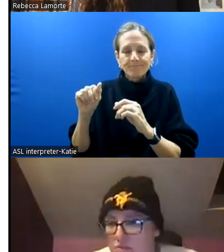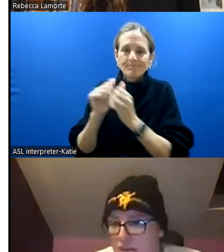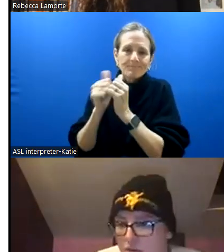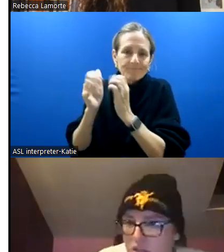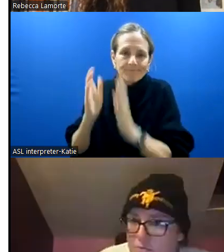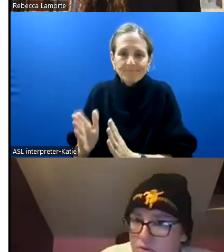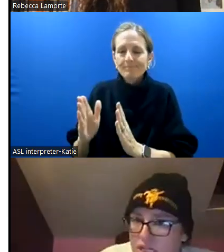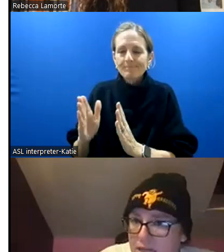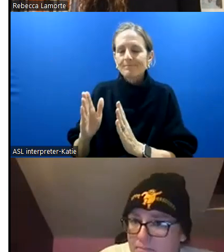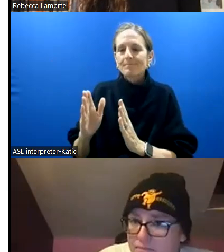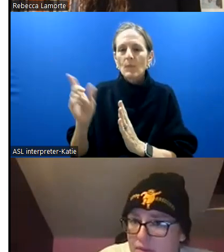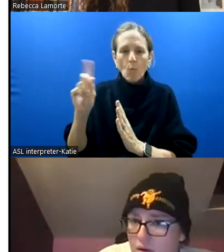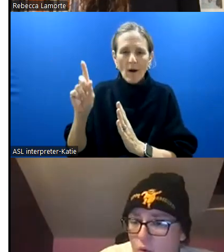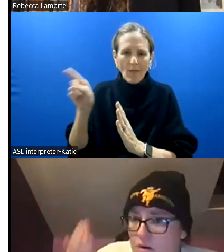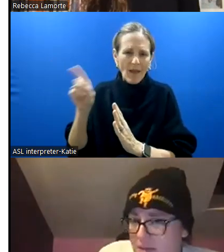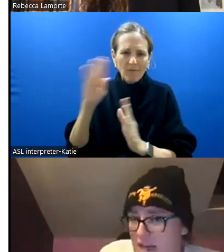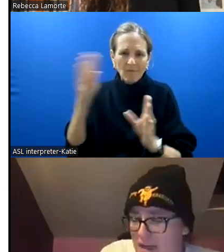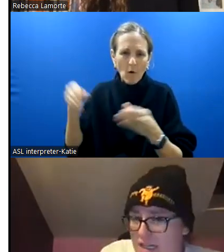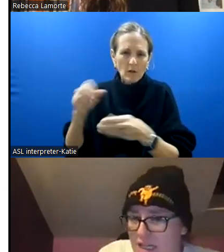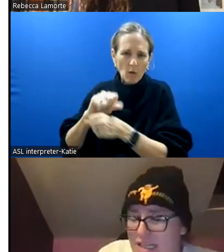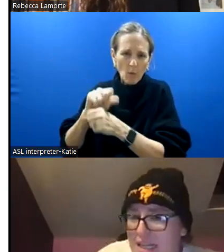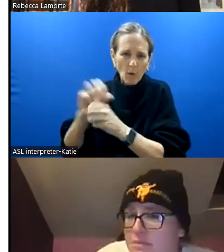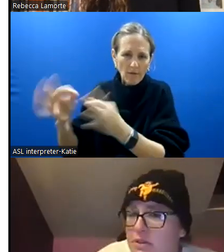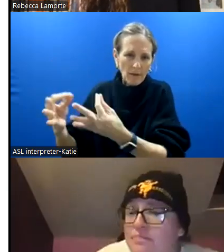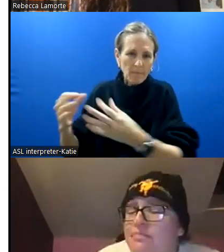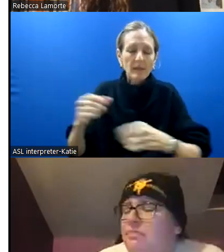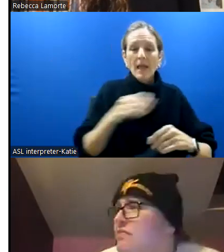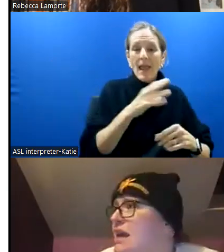to be out in community or being entirely accessible.